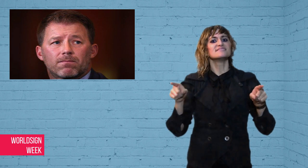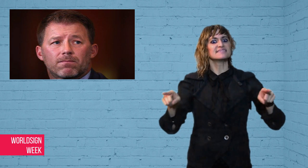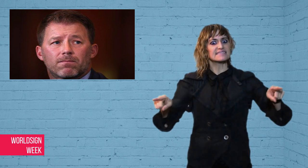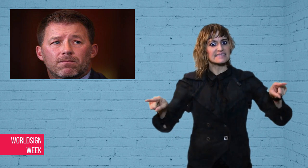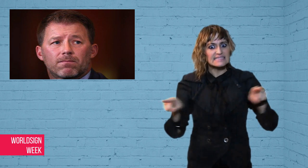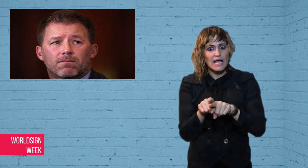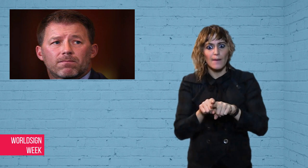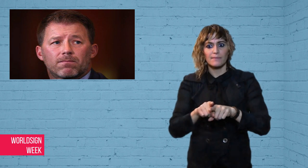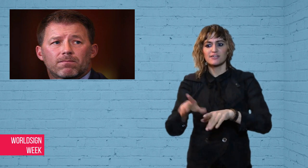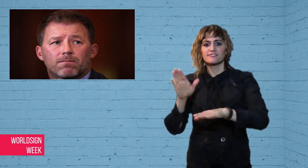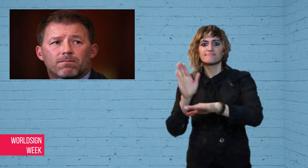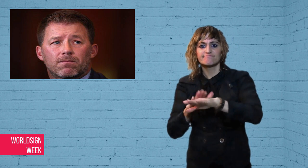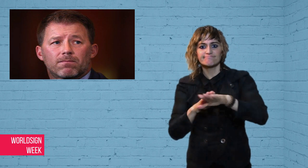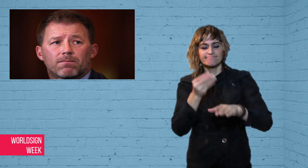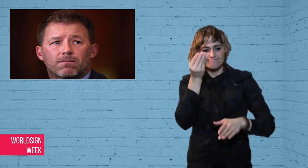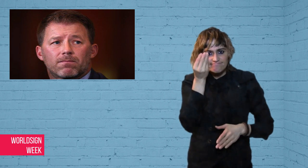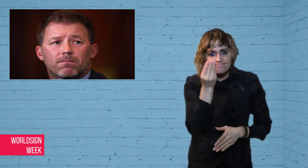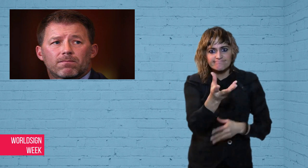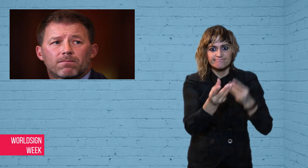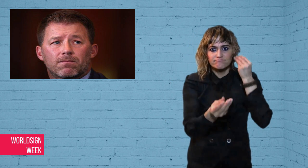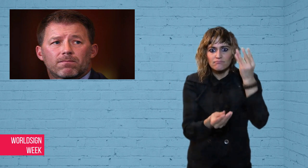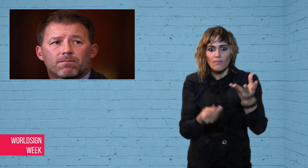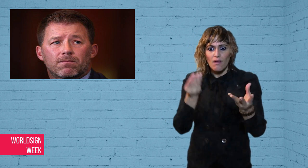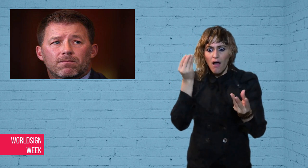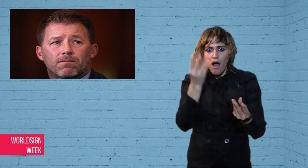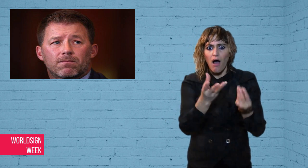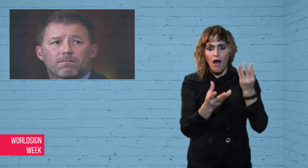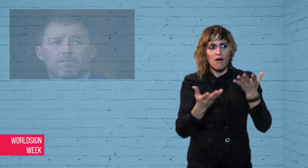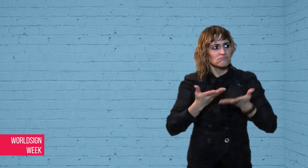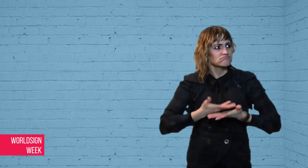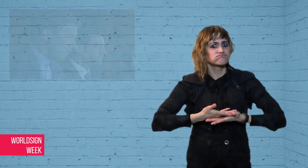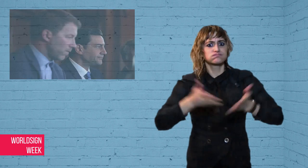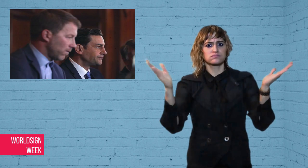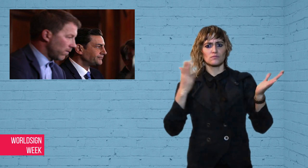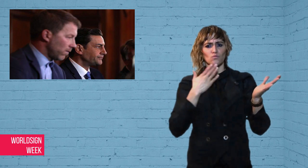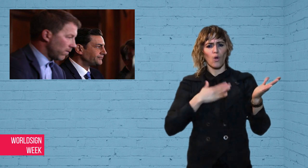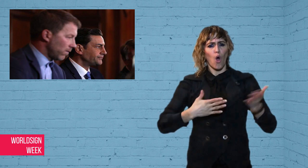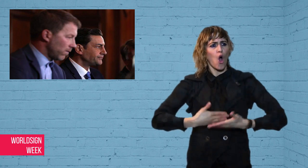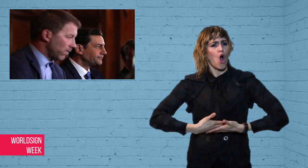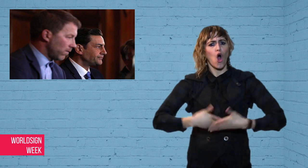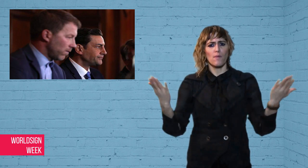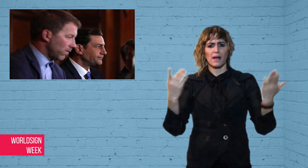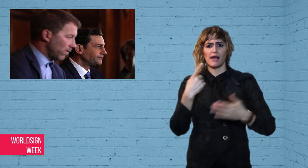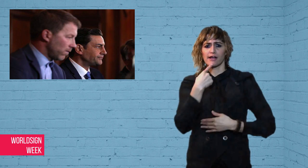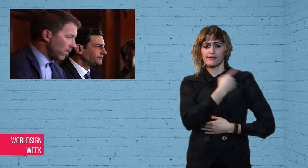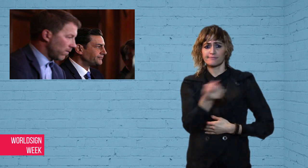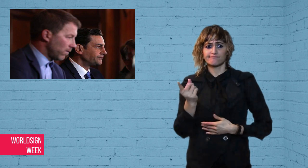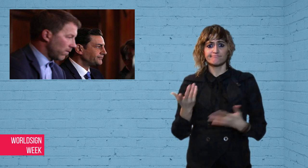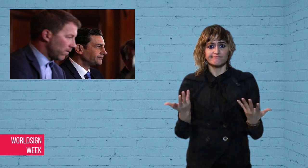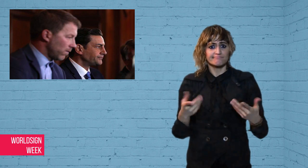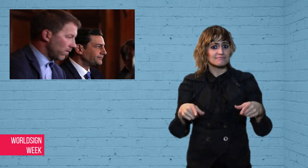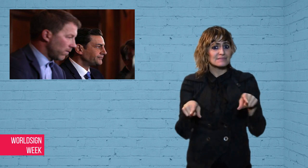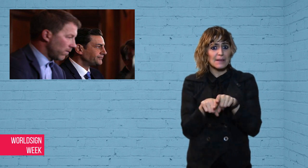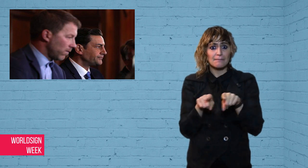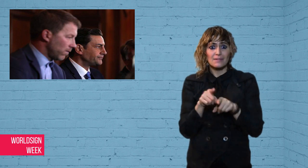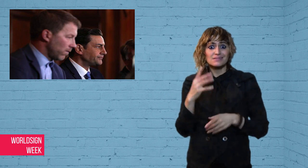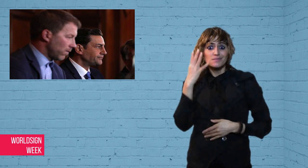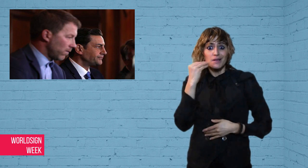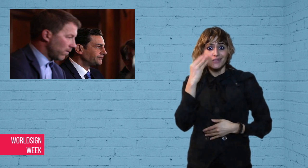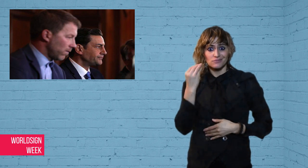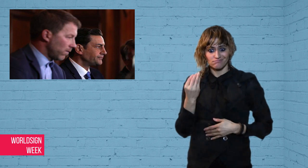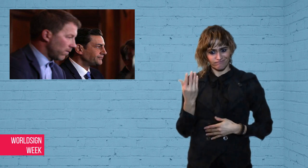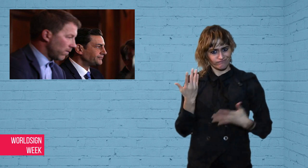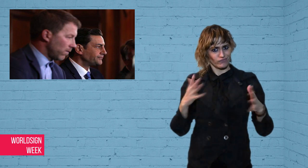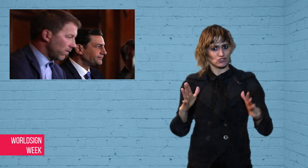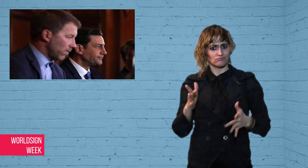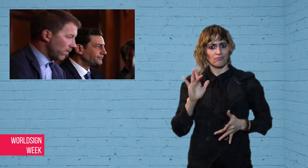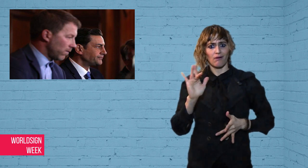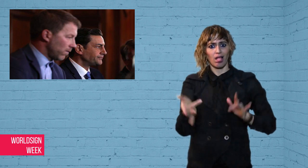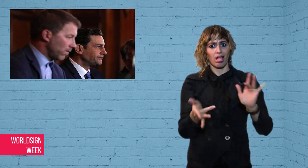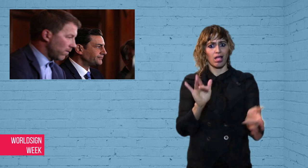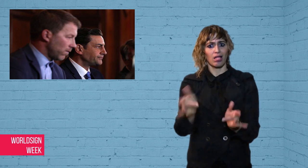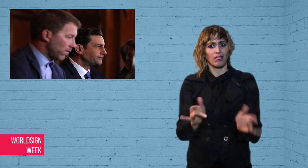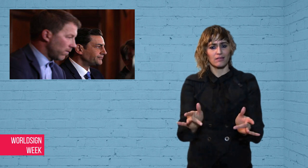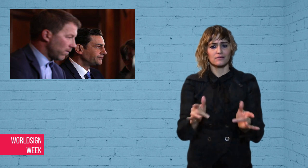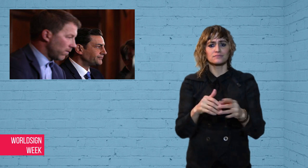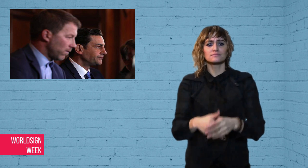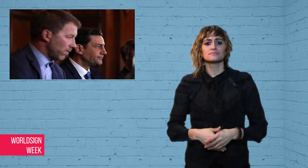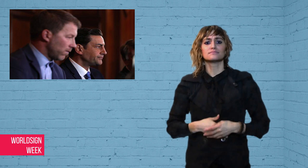to speak out in public about having the same experiences.